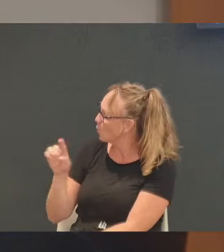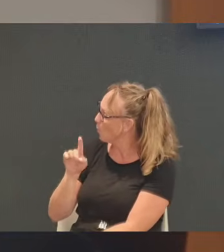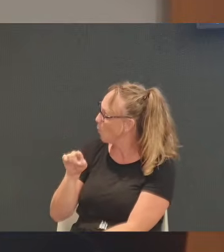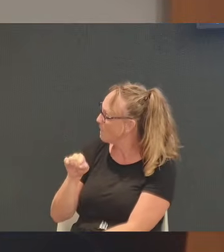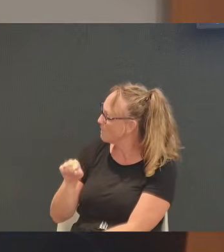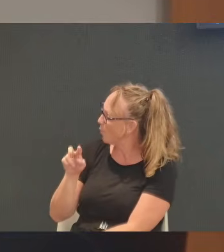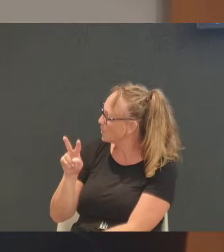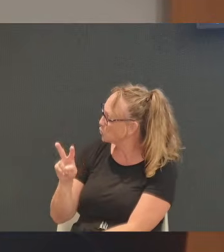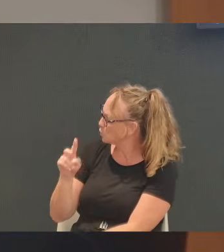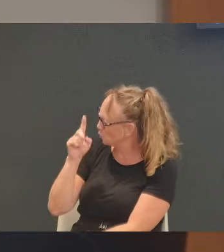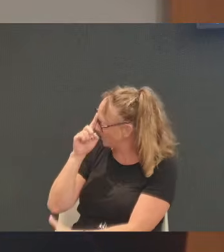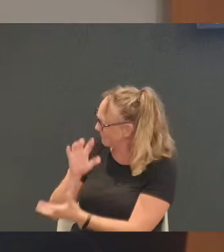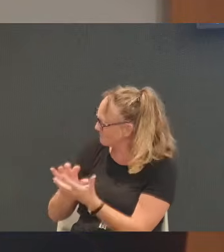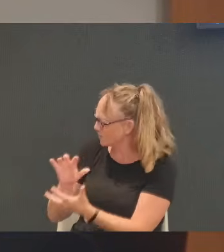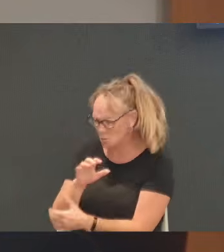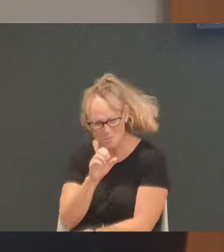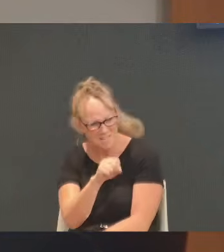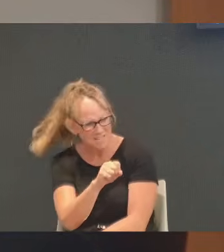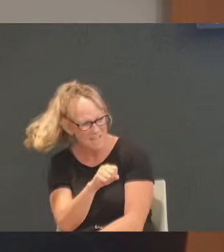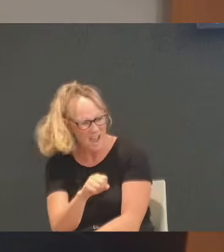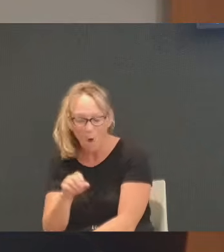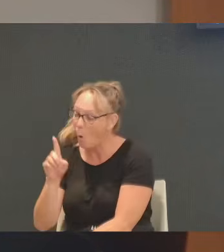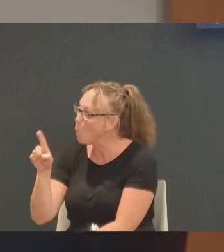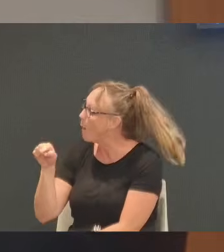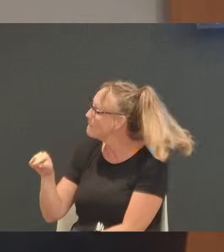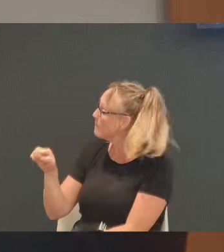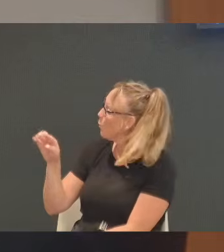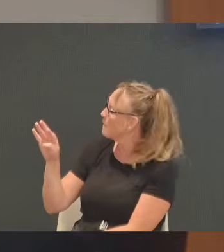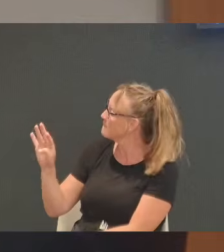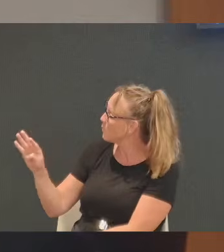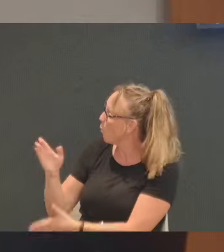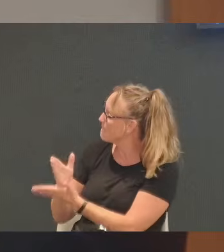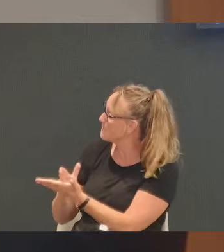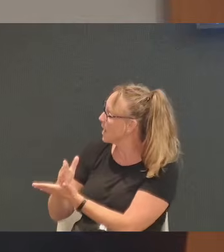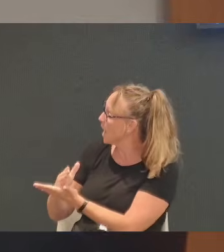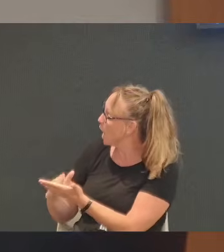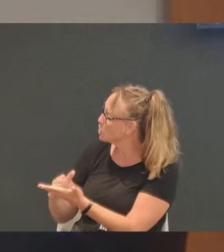kind of confusing. The 1.4 is just the budget adjustment to put the money in the project. The